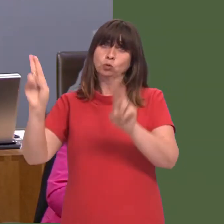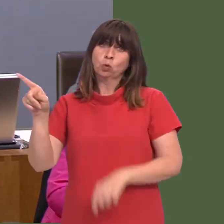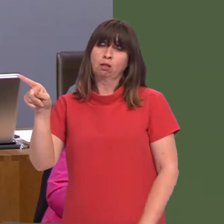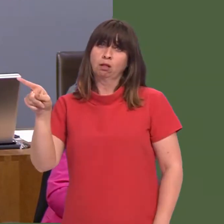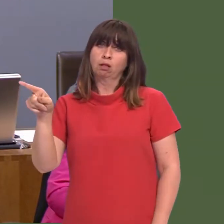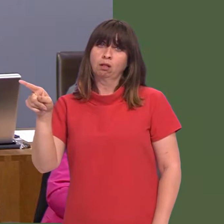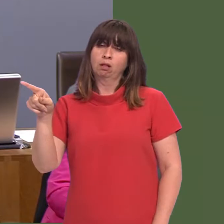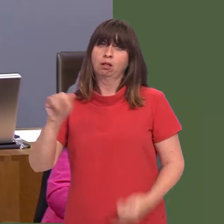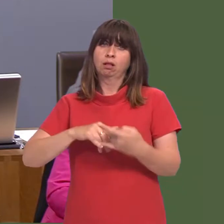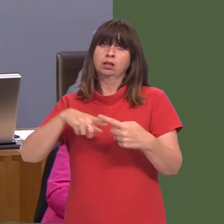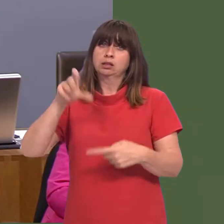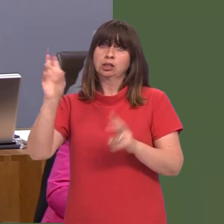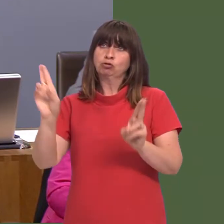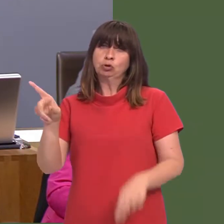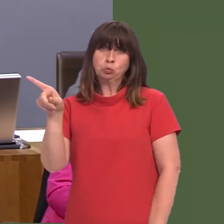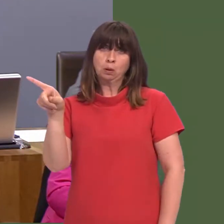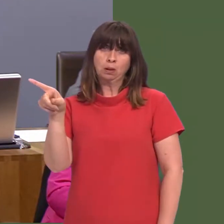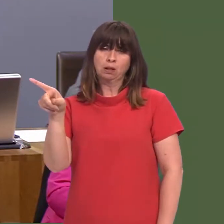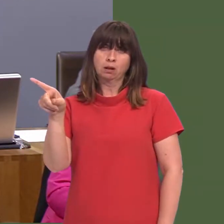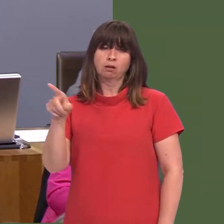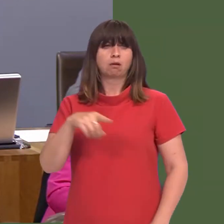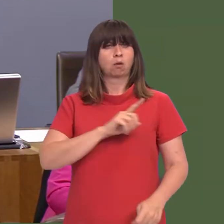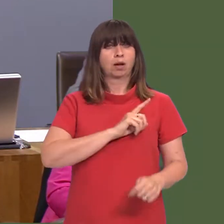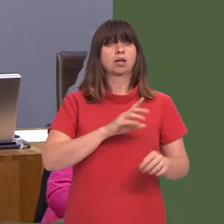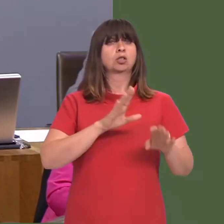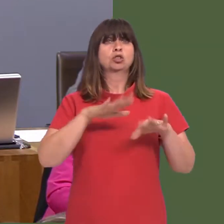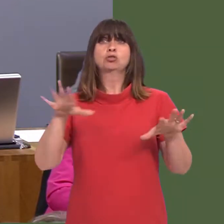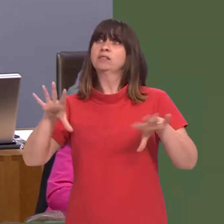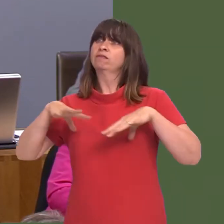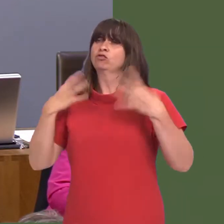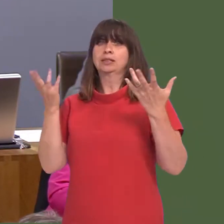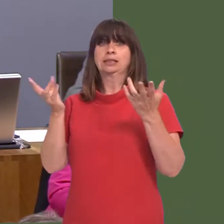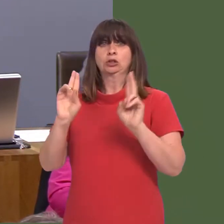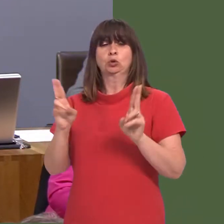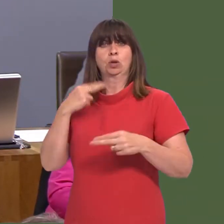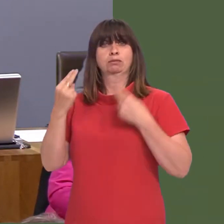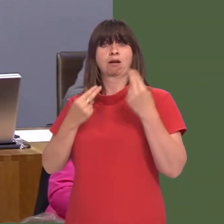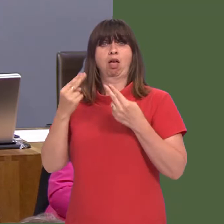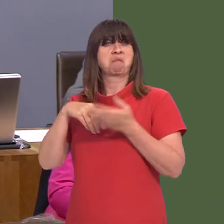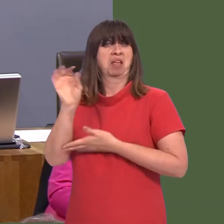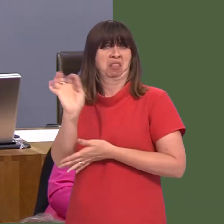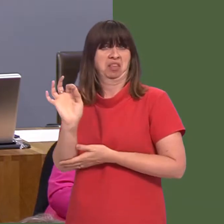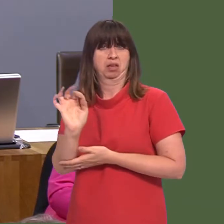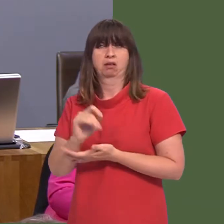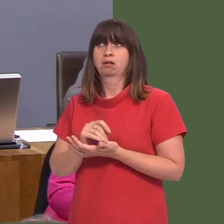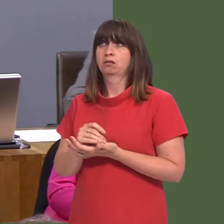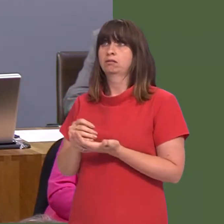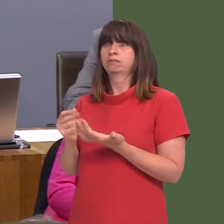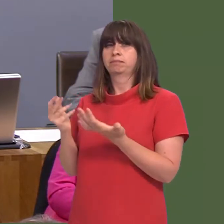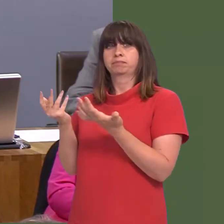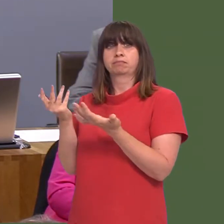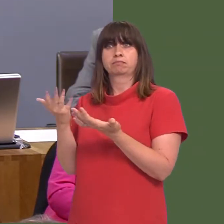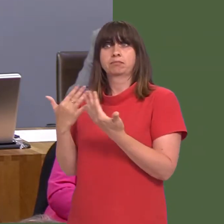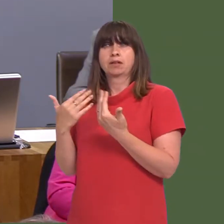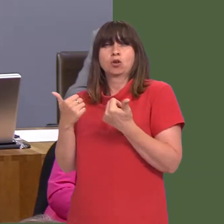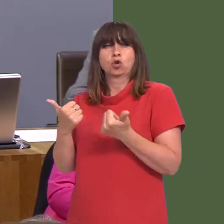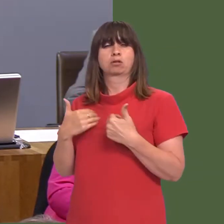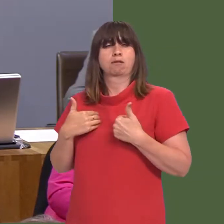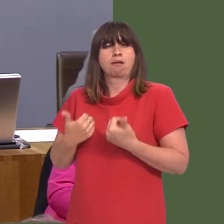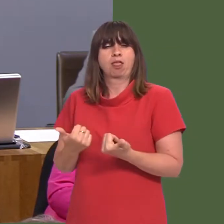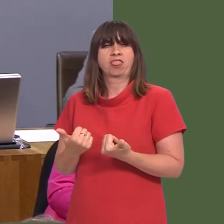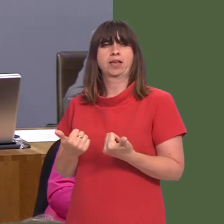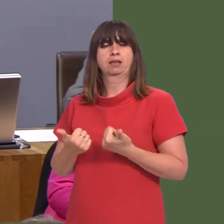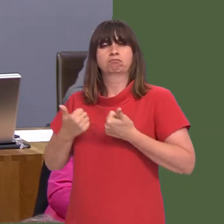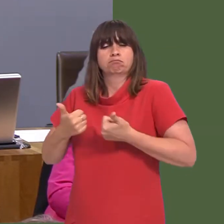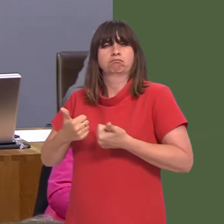sector, because helping those that receive free school lunches, in terms of healthy nutrition,